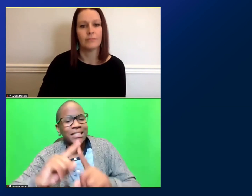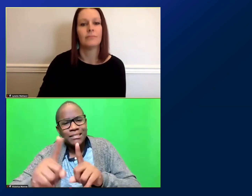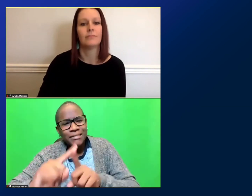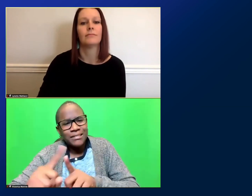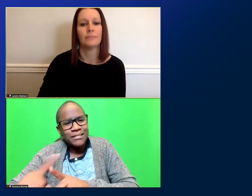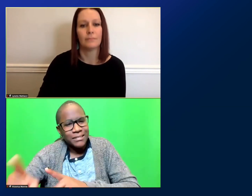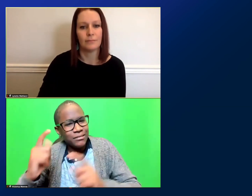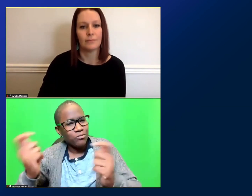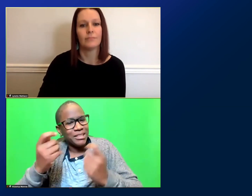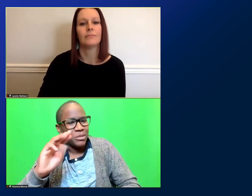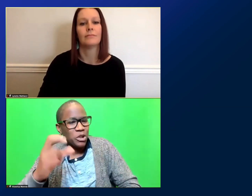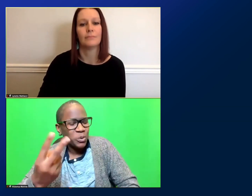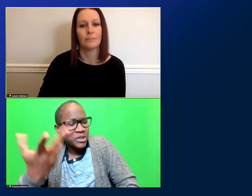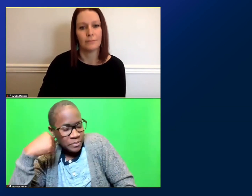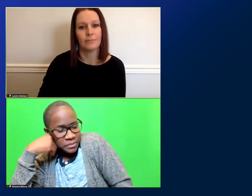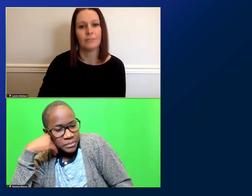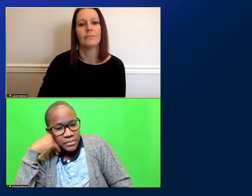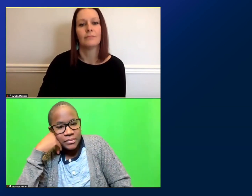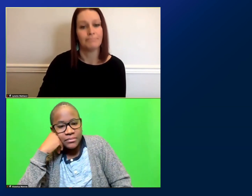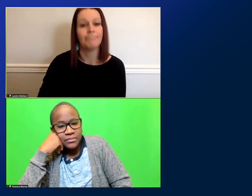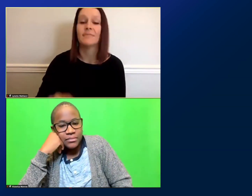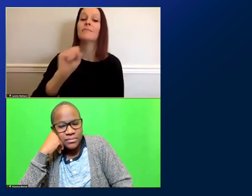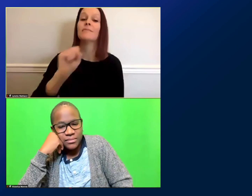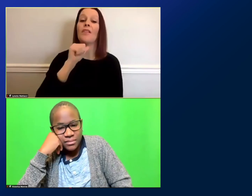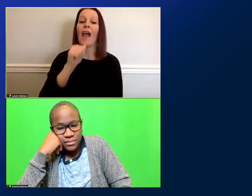and brown who are for marginalized communities and we should put the spotlight on them instead